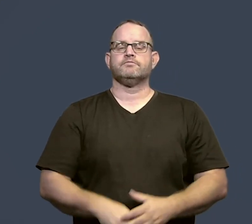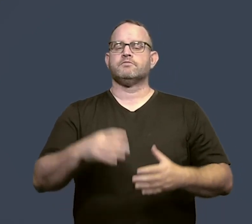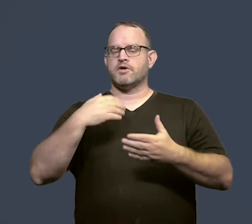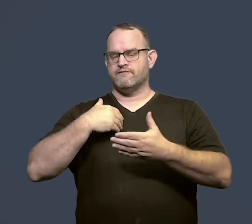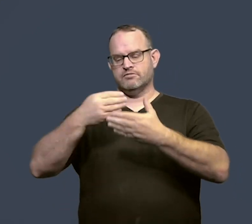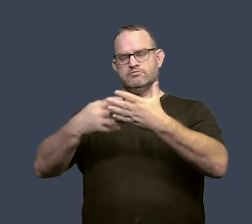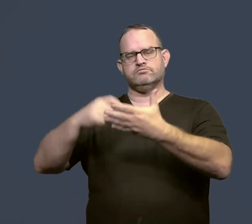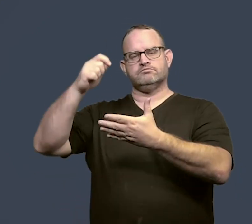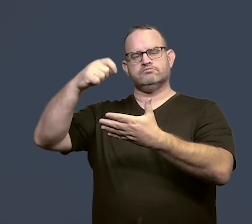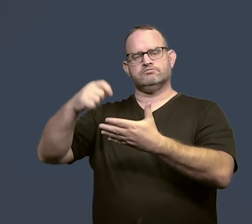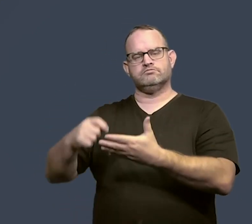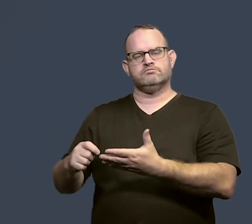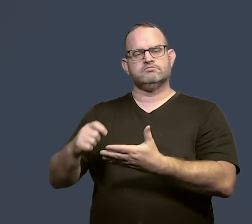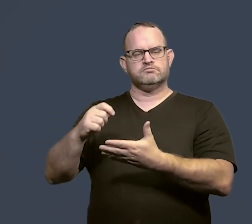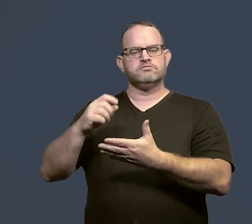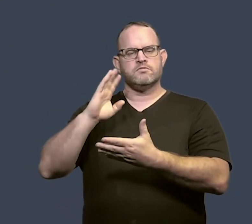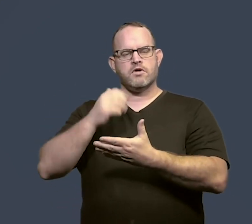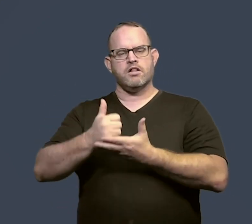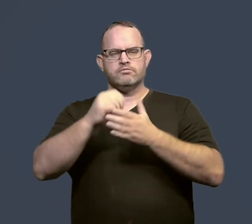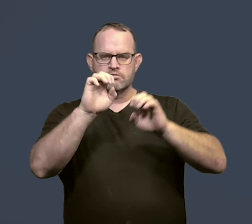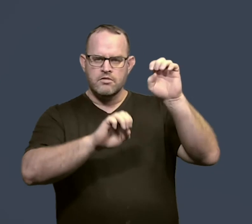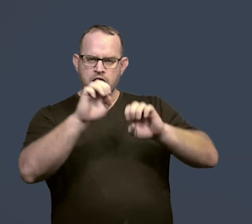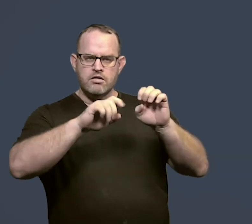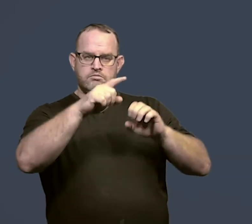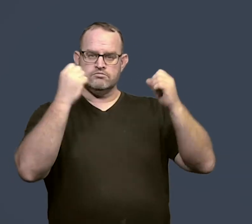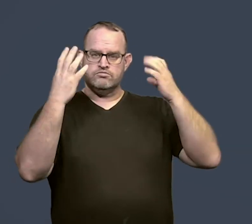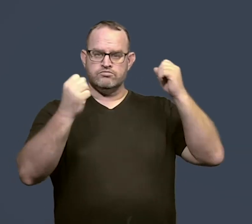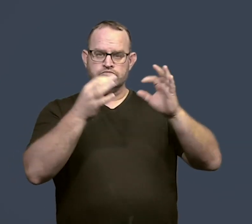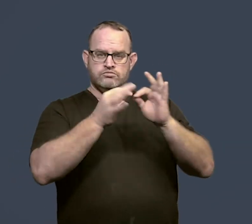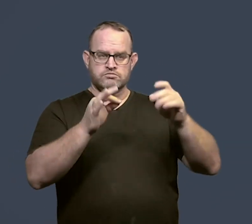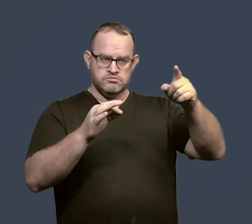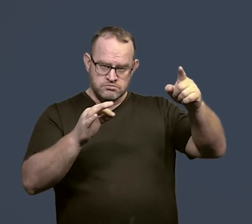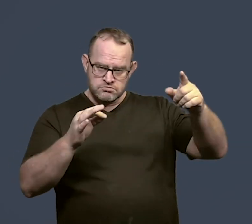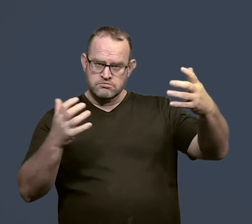The guidelines also have assessments that you can use for evaluating sign language delivery